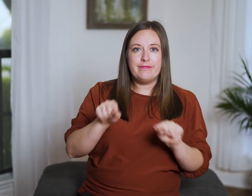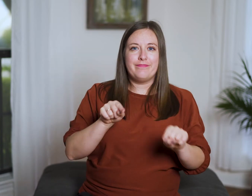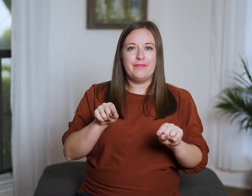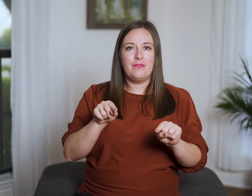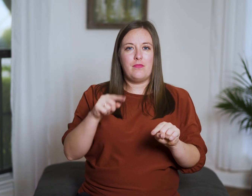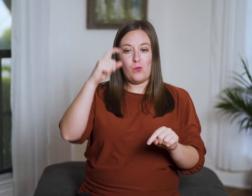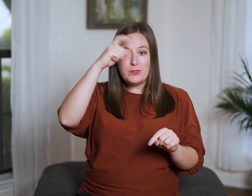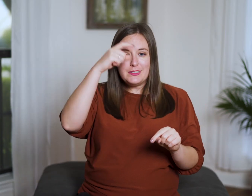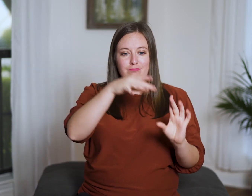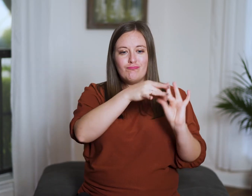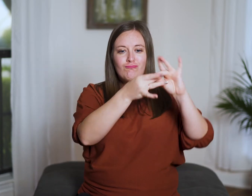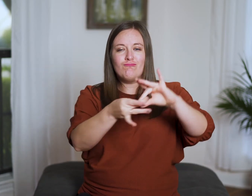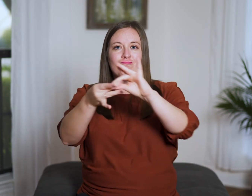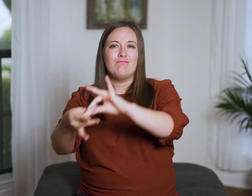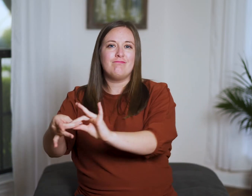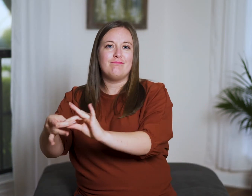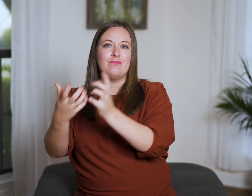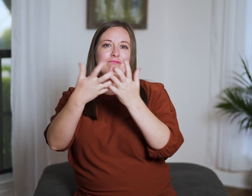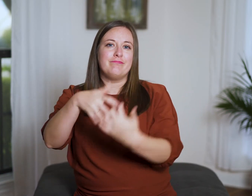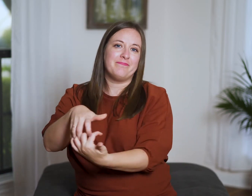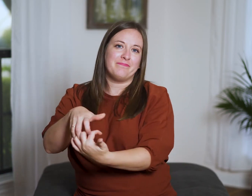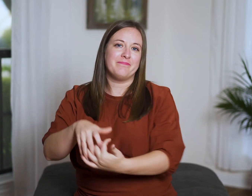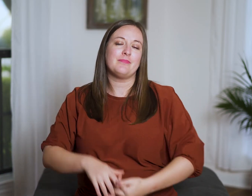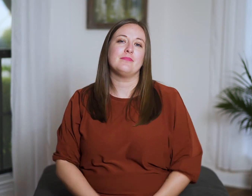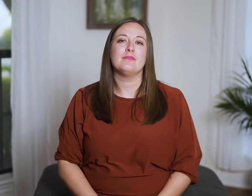work together with wisdom.